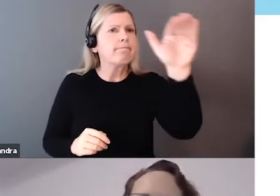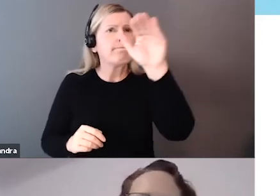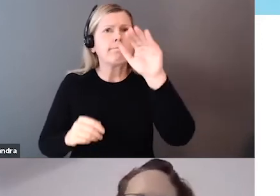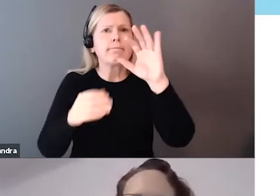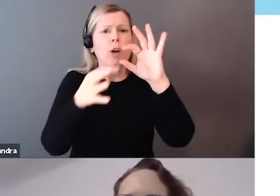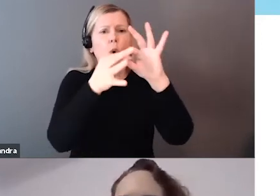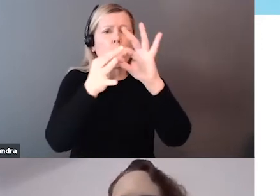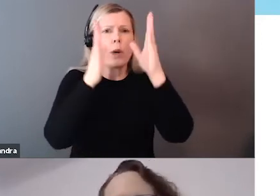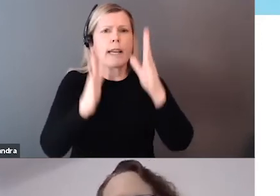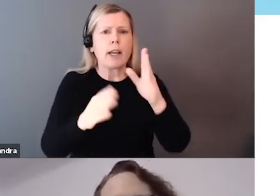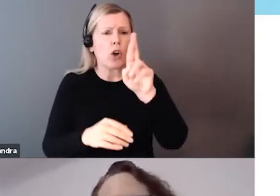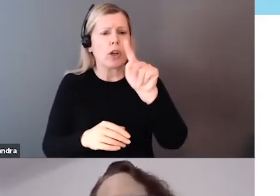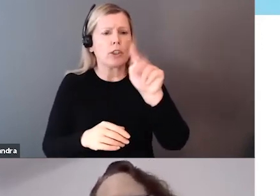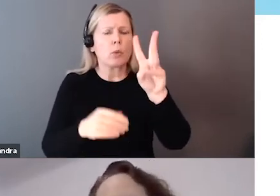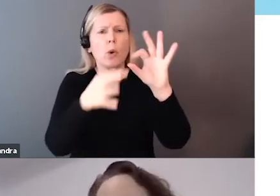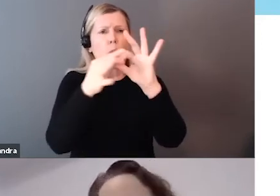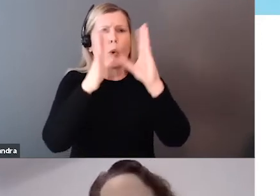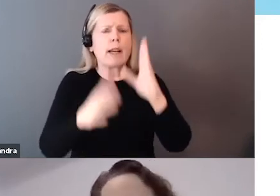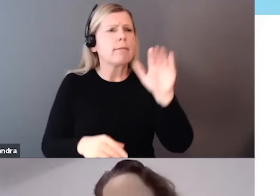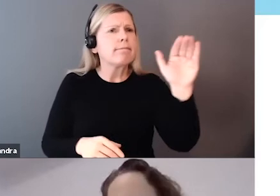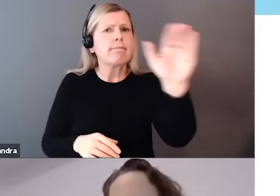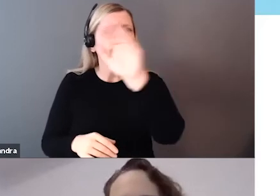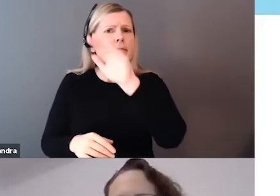who are a growing profession. And we asked them what they encountered in their work. Like,